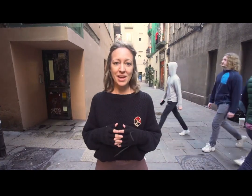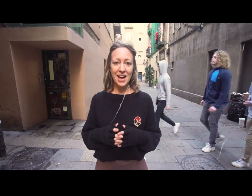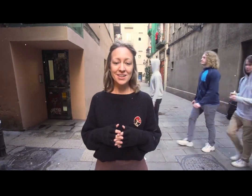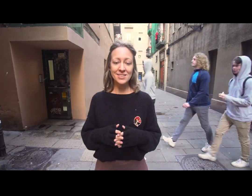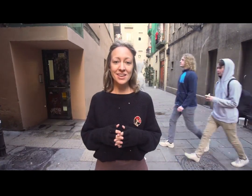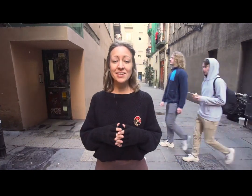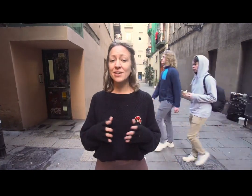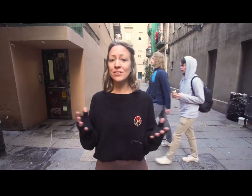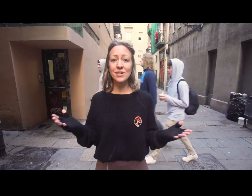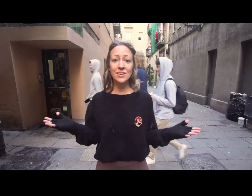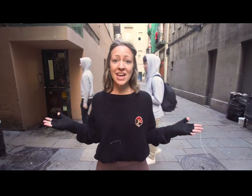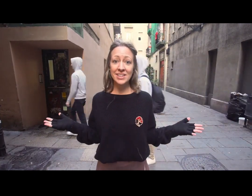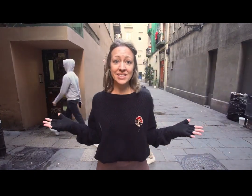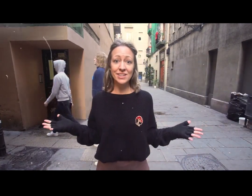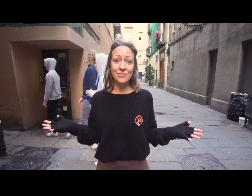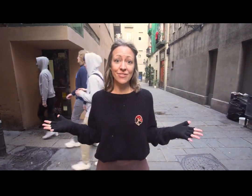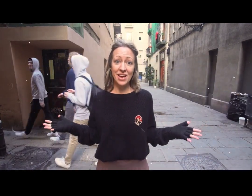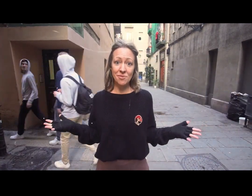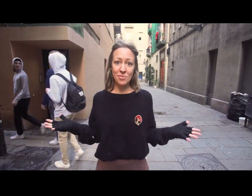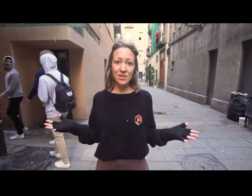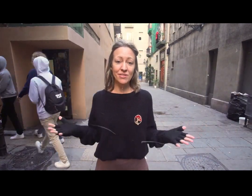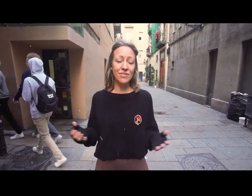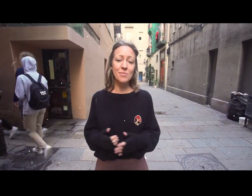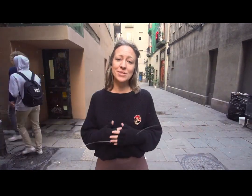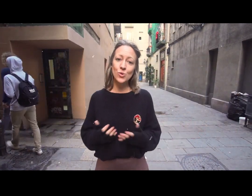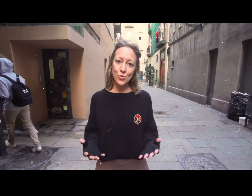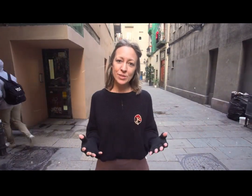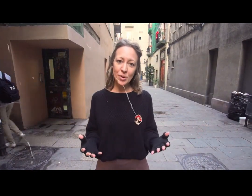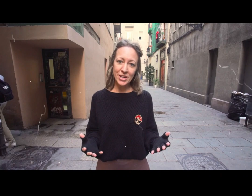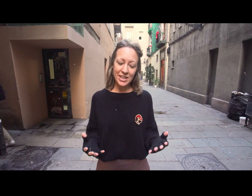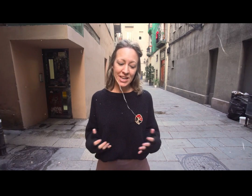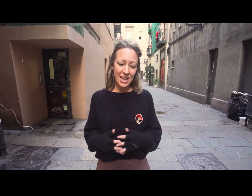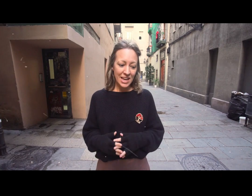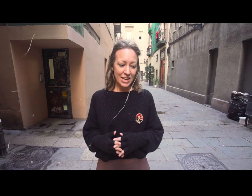that has a never-ending flame... The flame is always burning